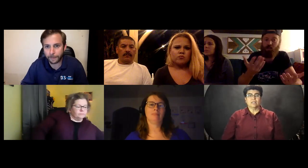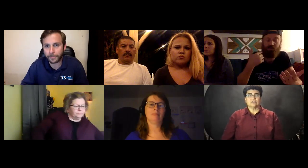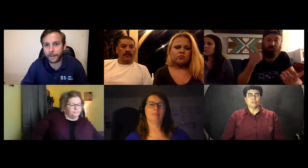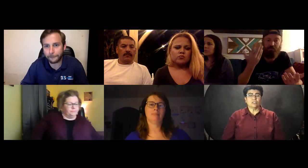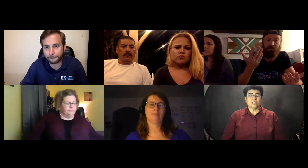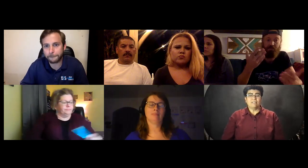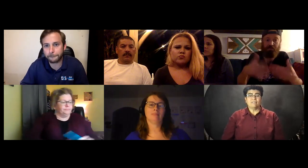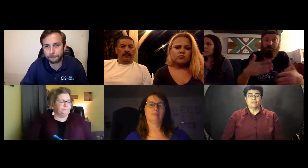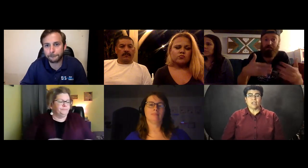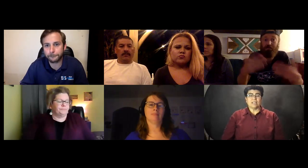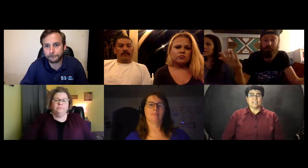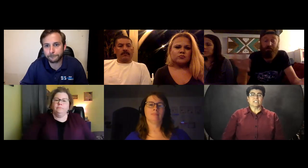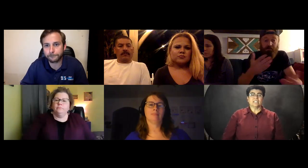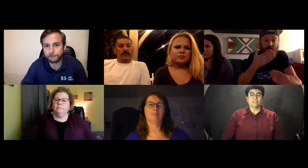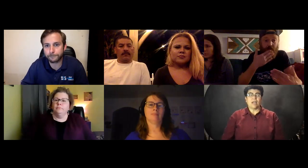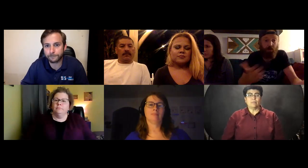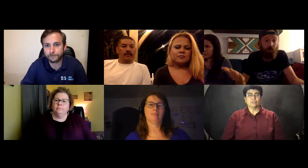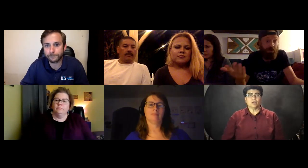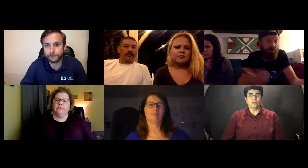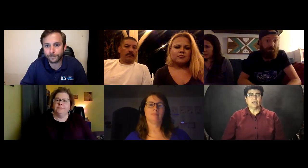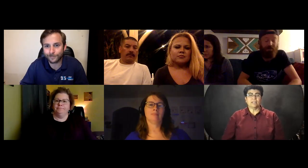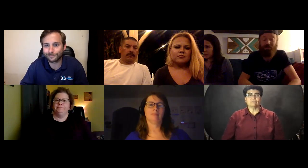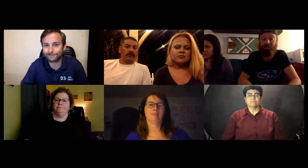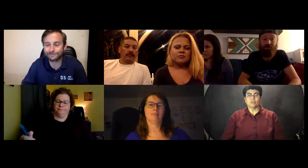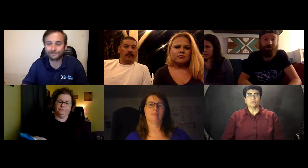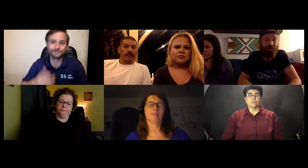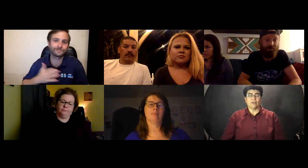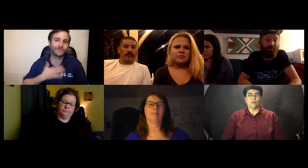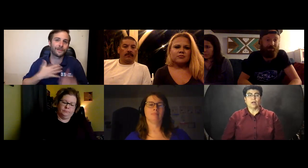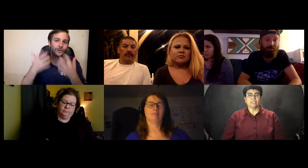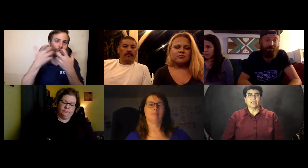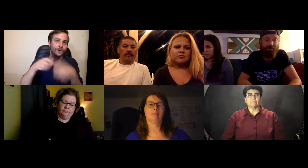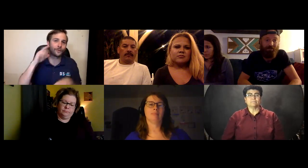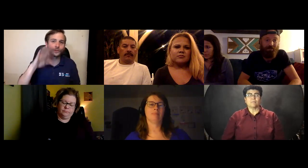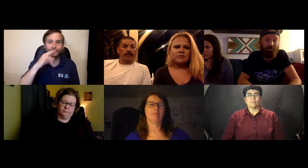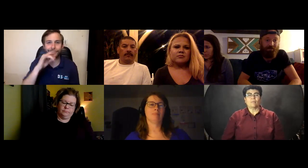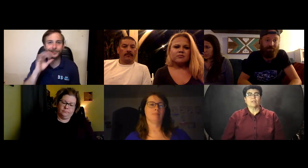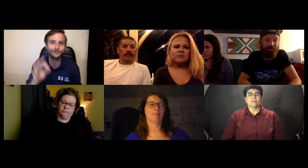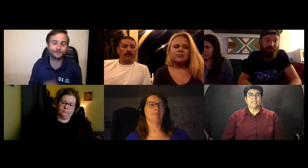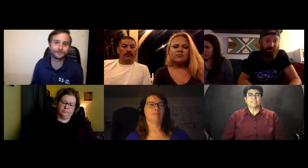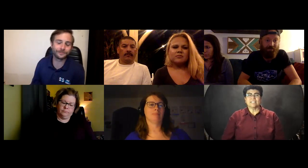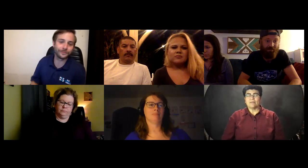social life and easily able to communicate